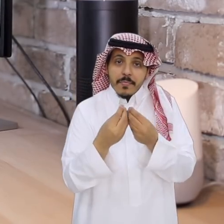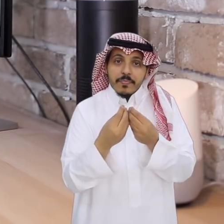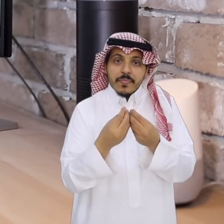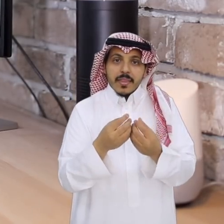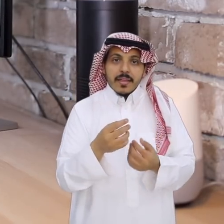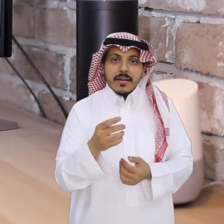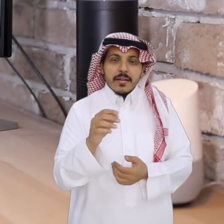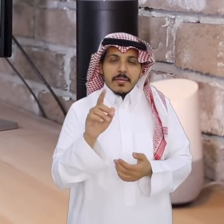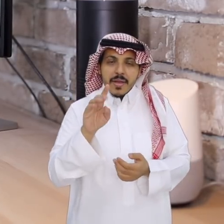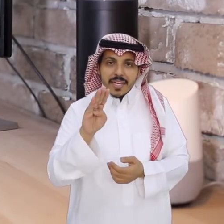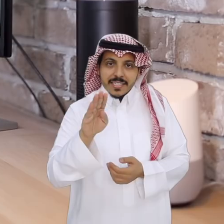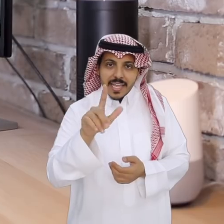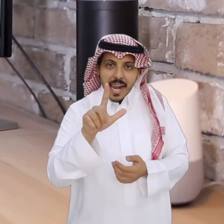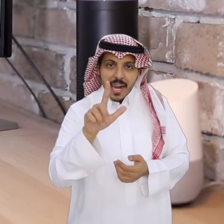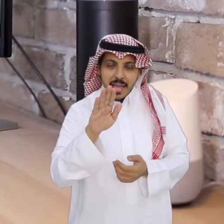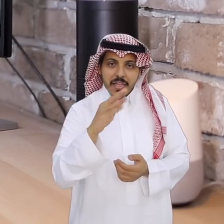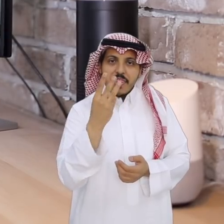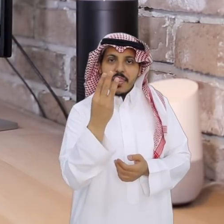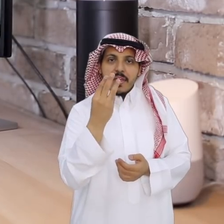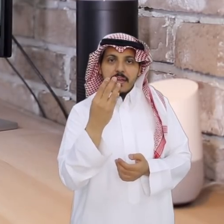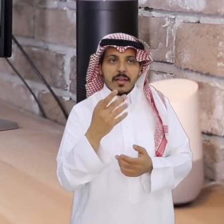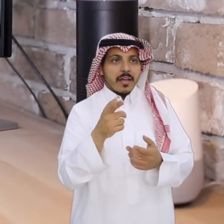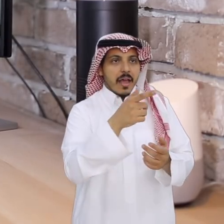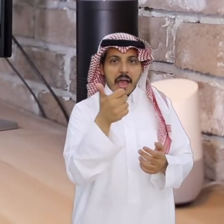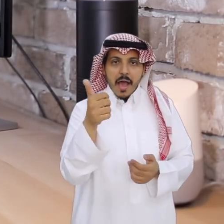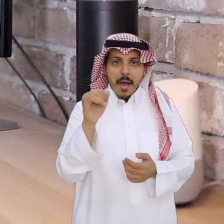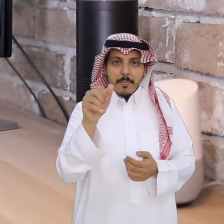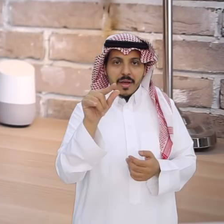And the Pixel 3 once its announced.